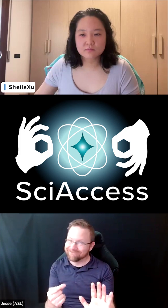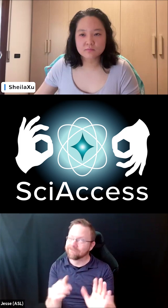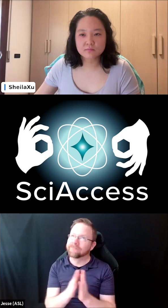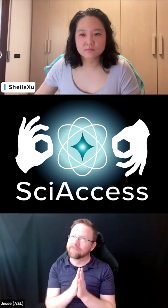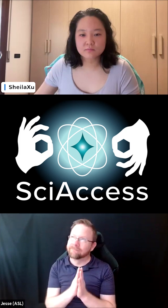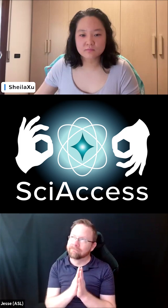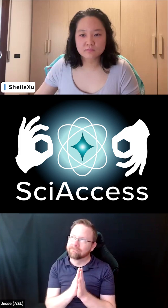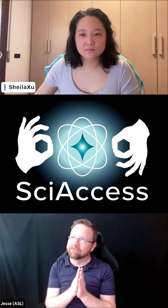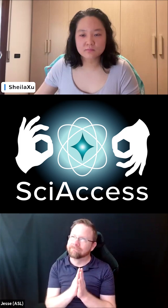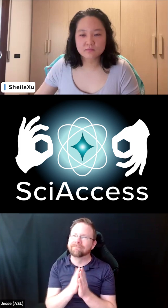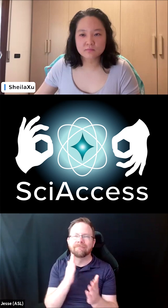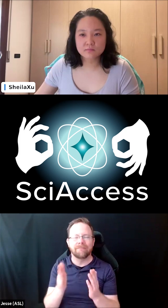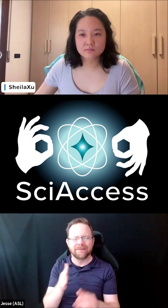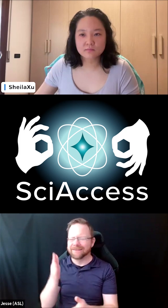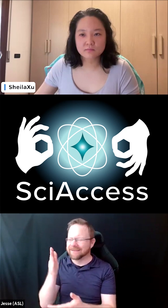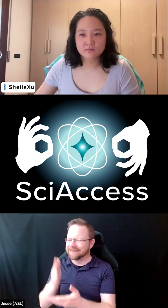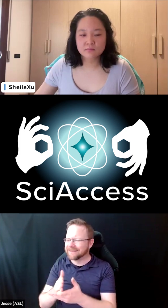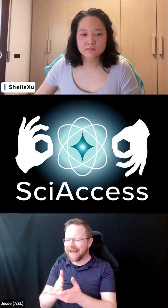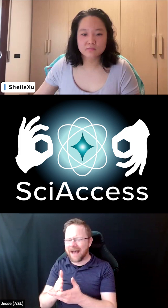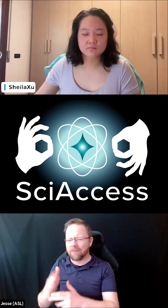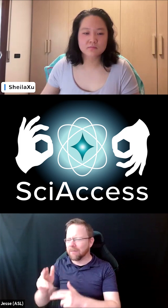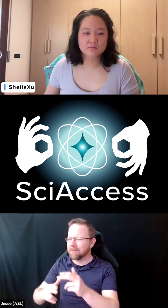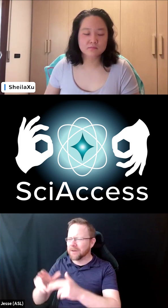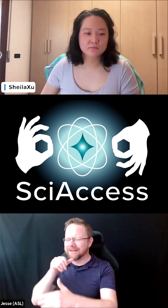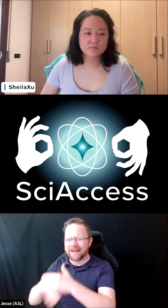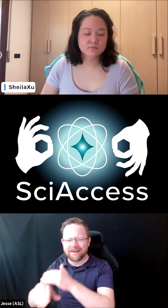Let's built in the technology everyone needs everywhere from